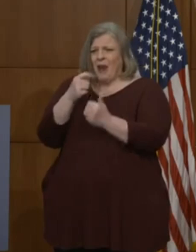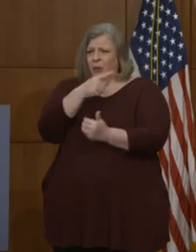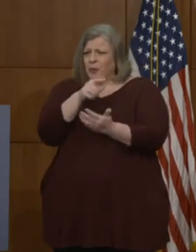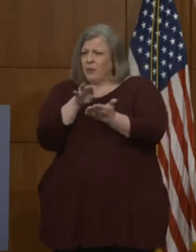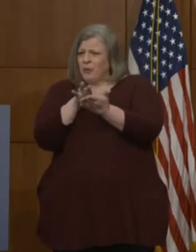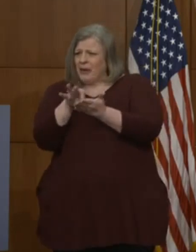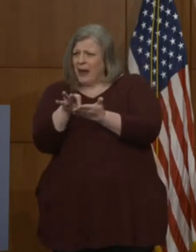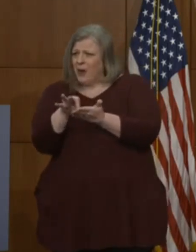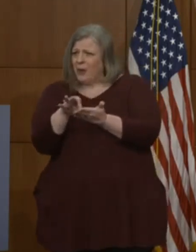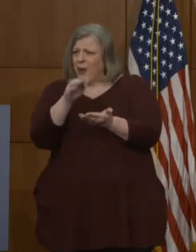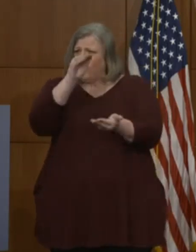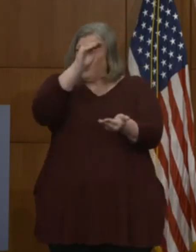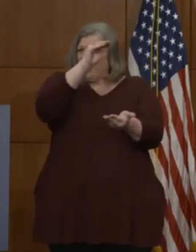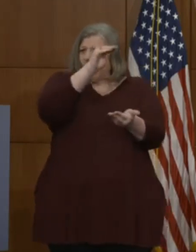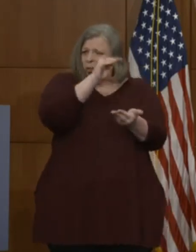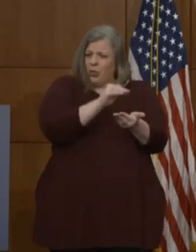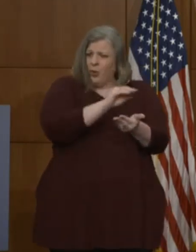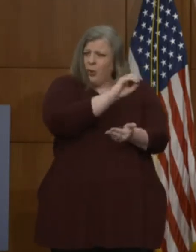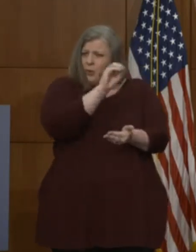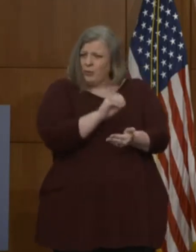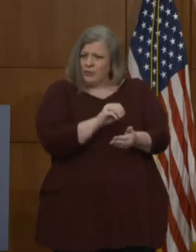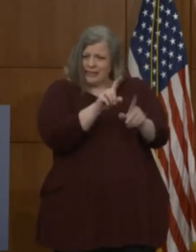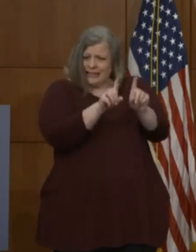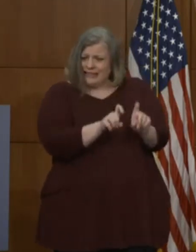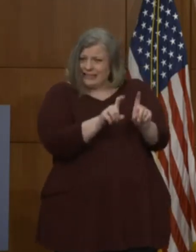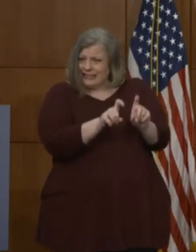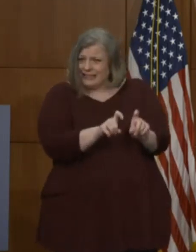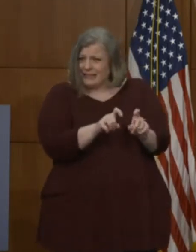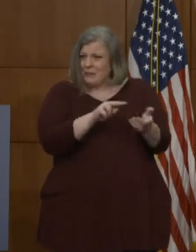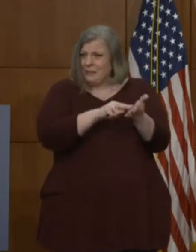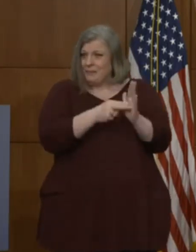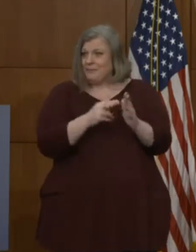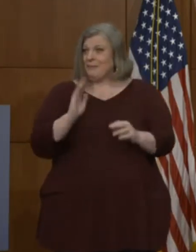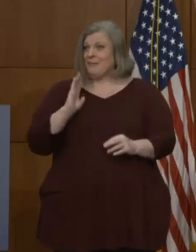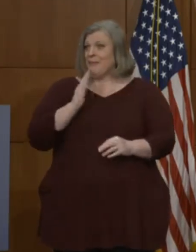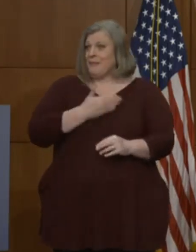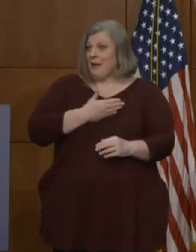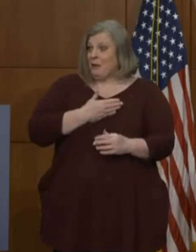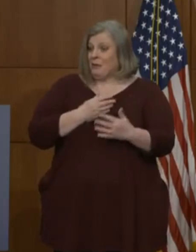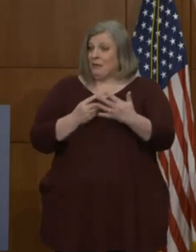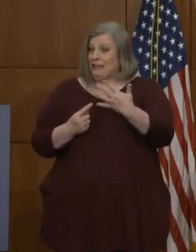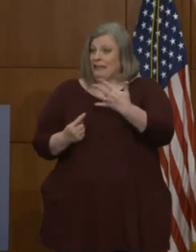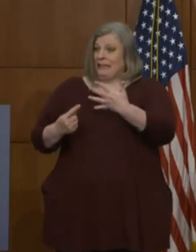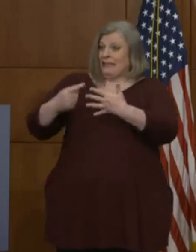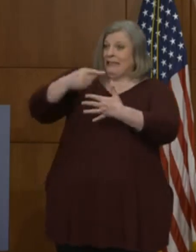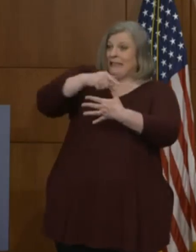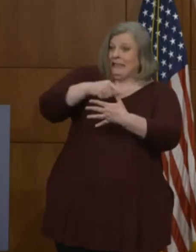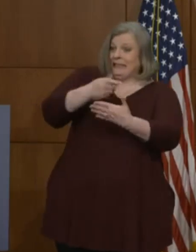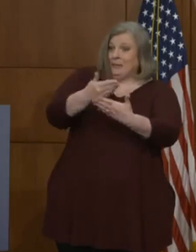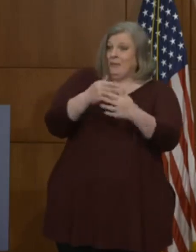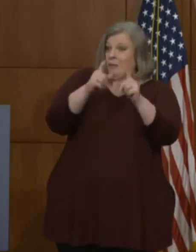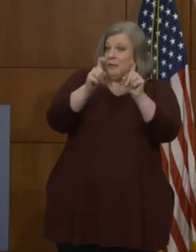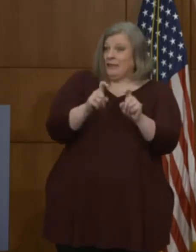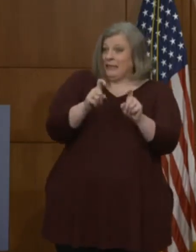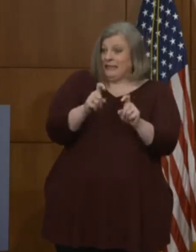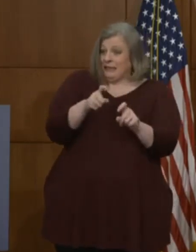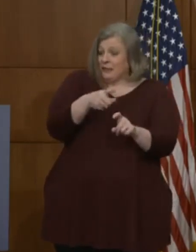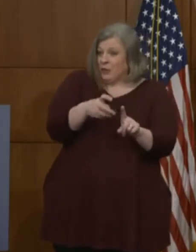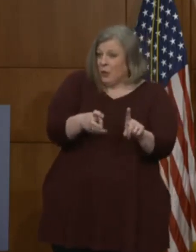STATES ARE HAVE ALL FOR YOU THE COUNT FOR THE RELATIVELY LOW COUNT FOR THE RELATIVELY LOW RATE OF TESTING. AND COULD MORE RATE OF TESTING. AND COULD MORE HELP COULD MORE TESTING HELP HELP COULD MORE TESTING HELP WHY THE RATE OF COMMUNITY